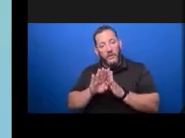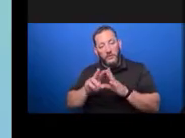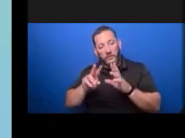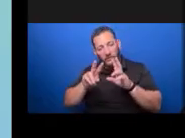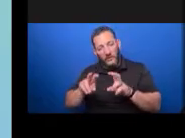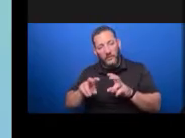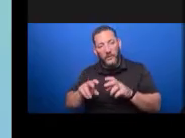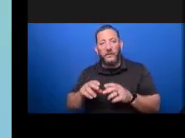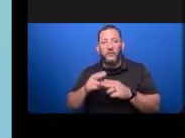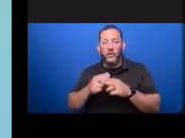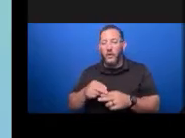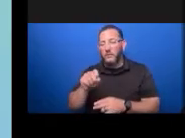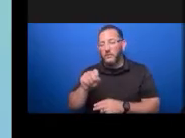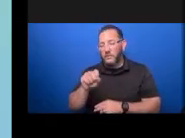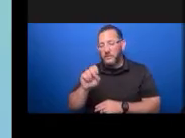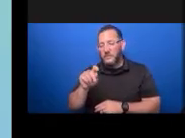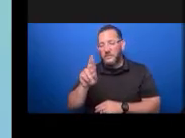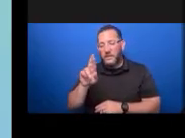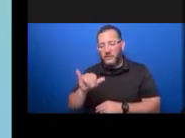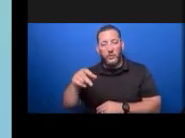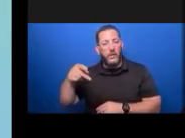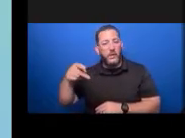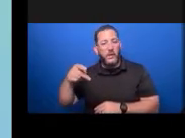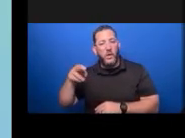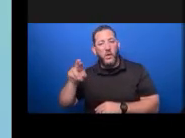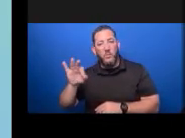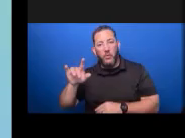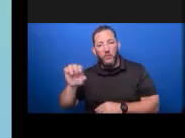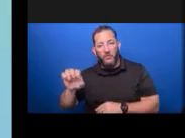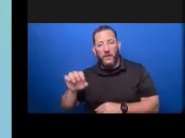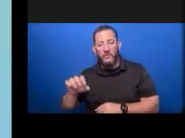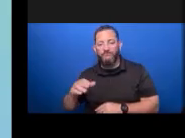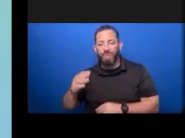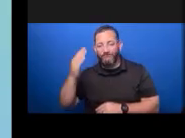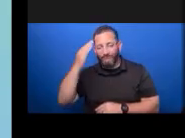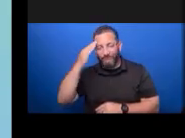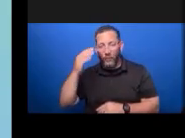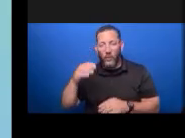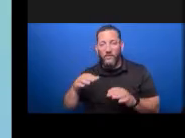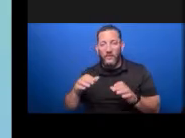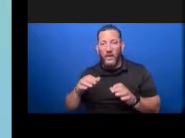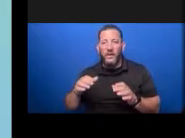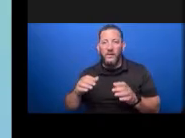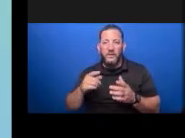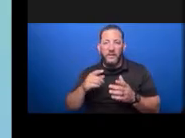profile, and I know I've done Winnie Dunn's course a gazillion